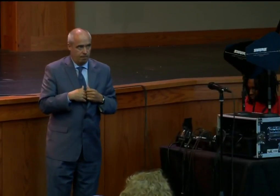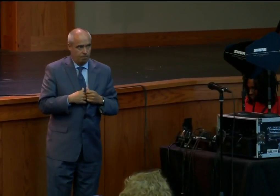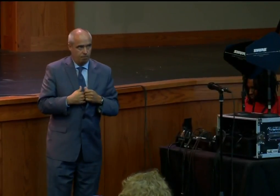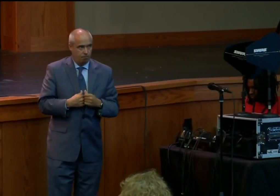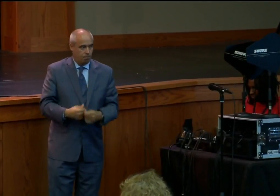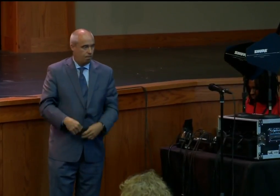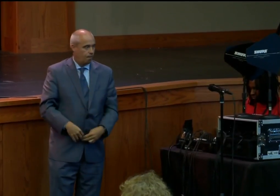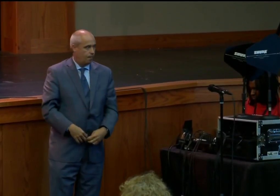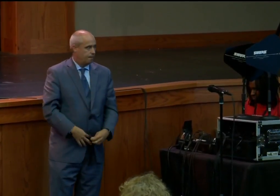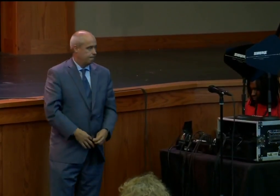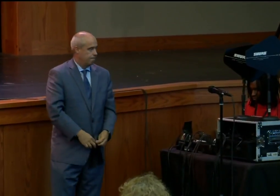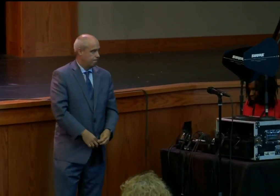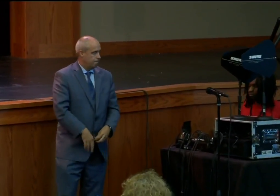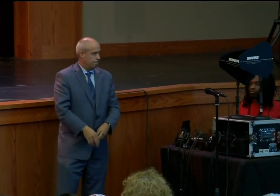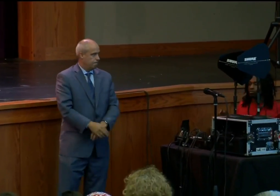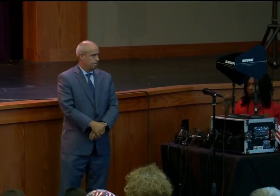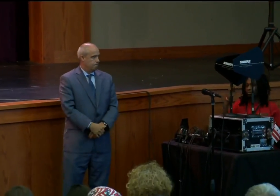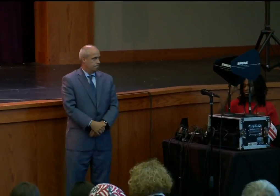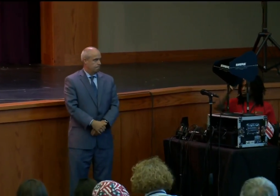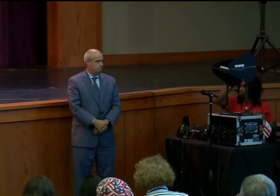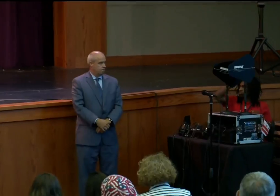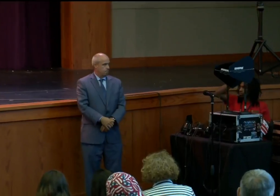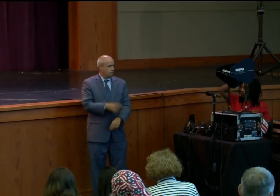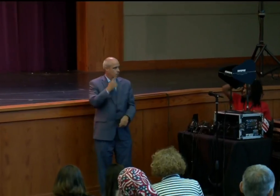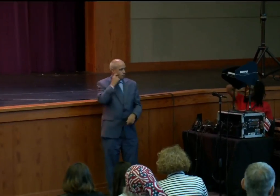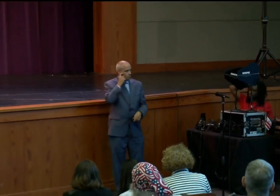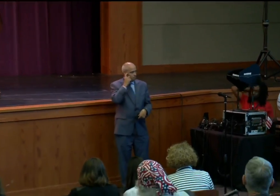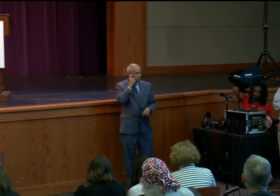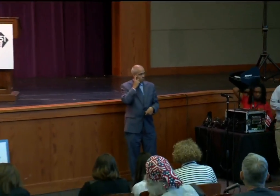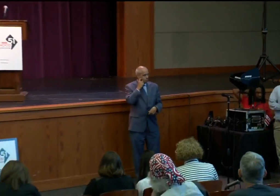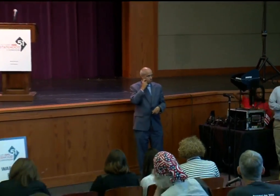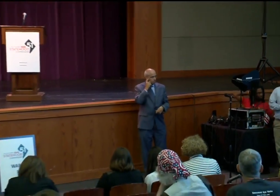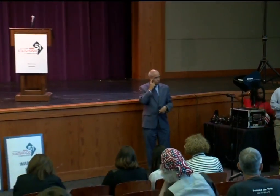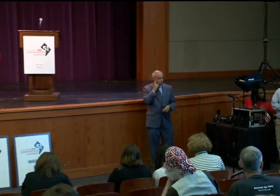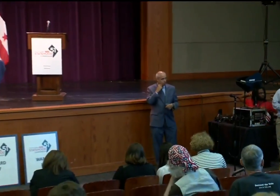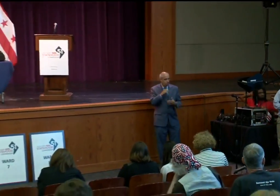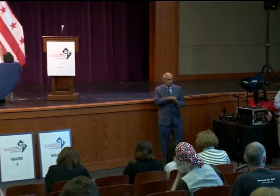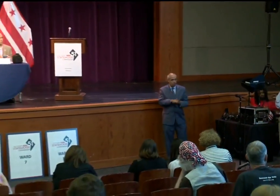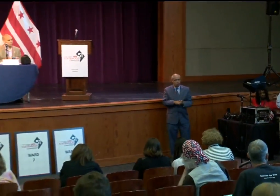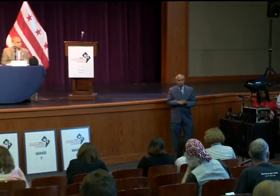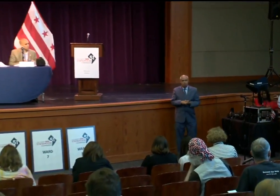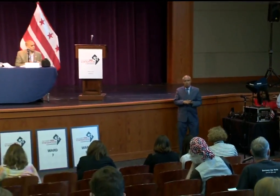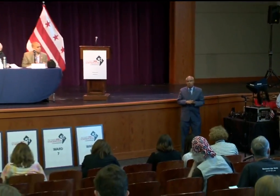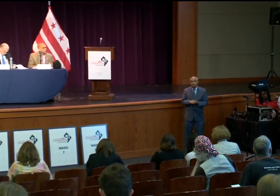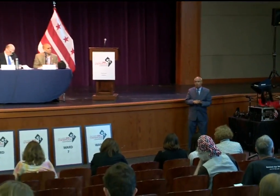I SAW RUTH WATTENBERG EARLIER.